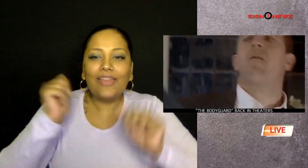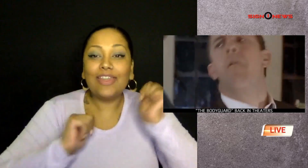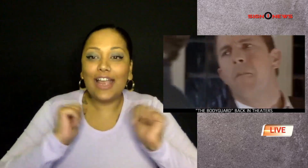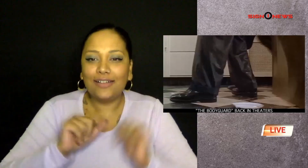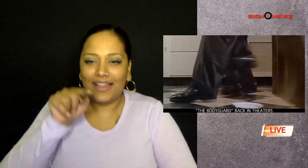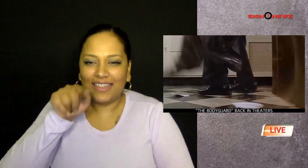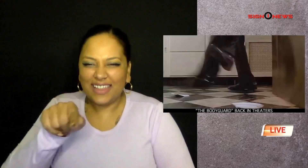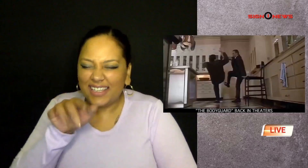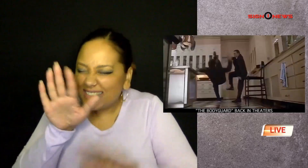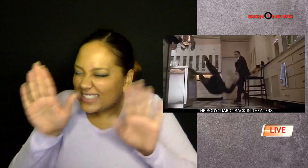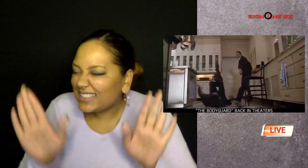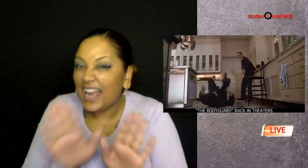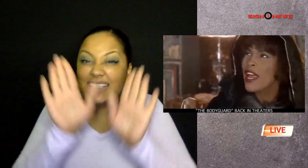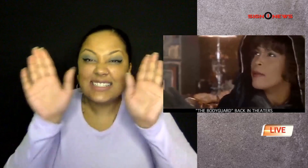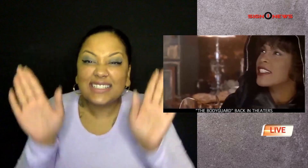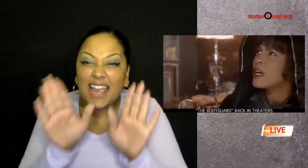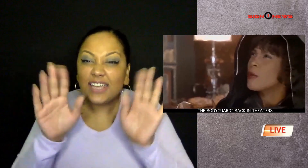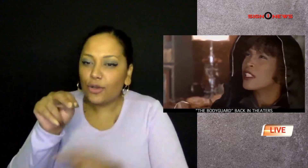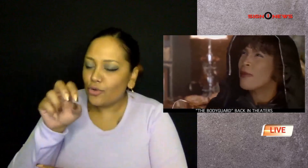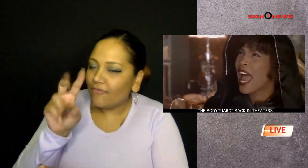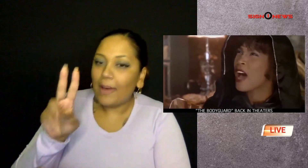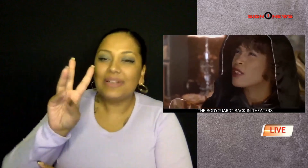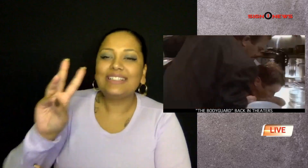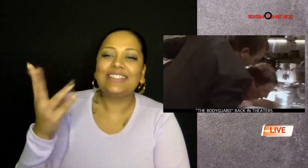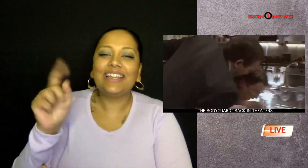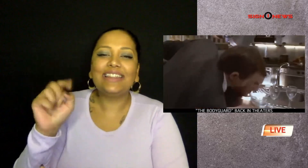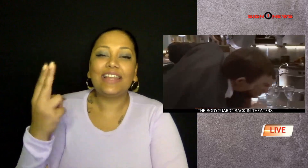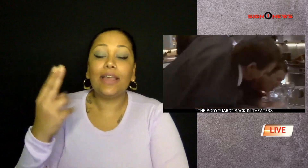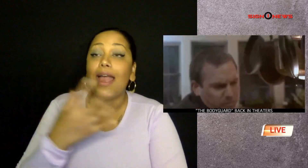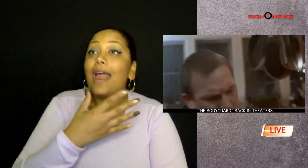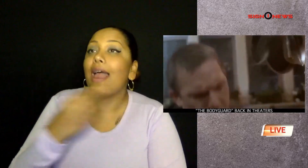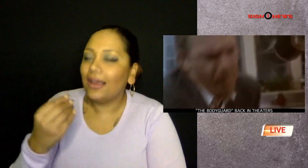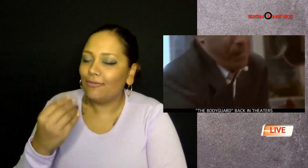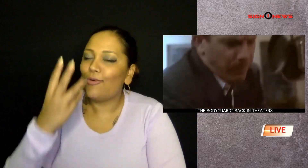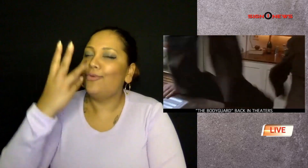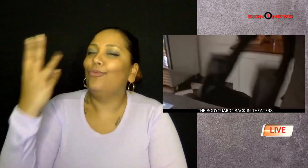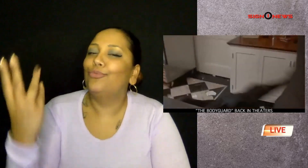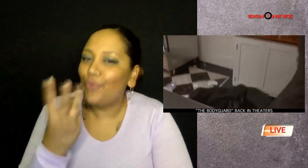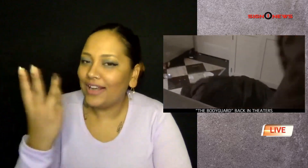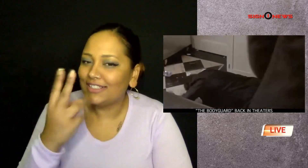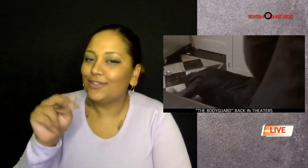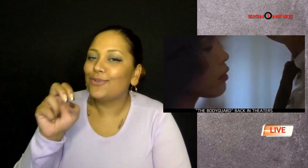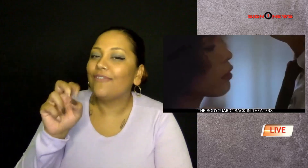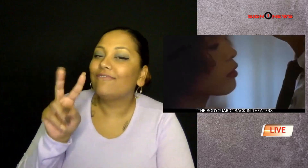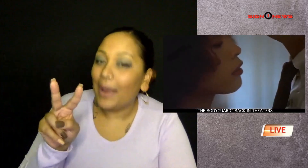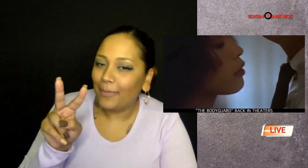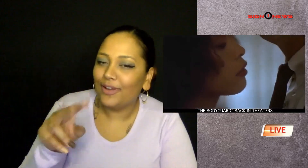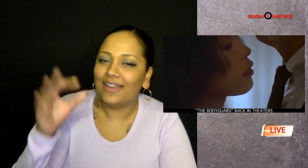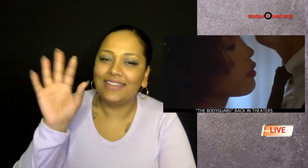The Bodyguard returns to theaters on Sunday November 6th and Wednesday, November 9th